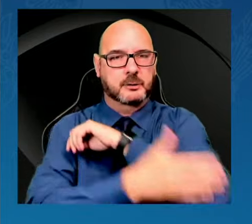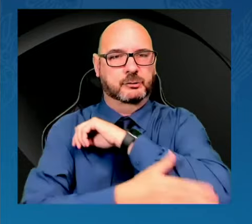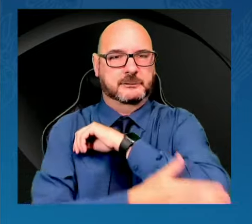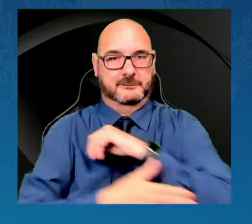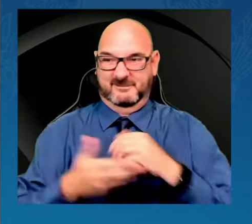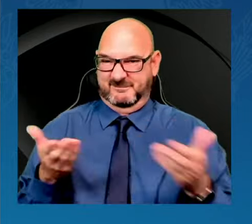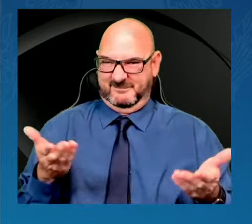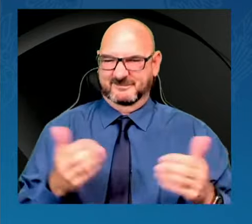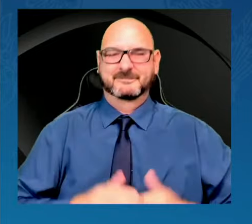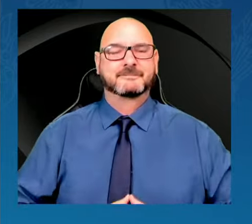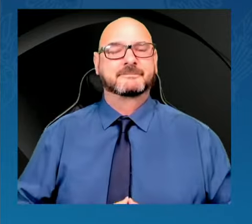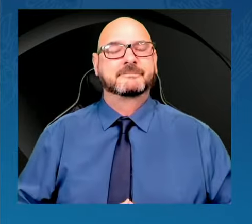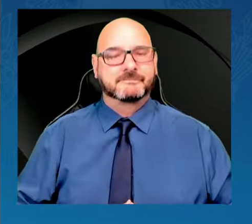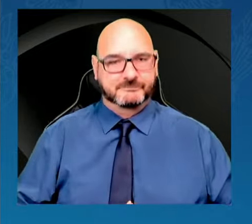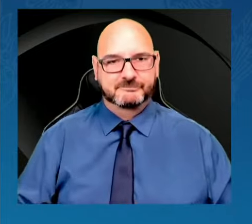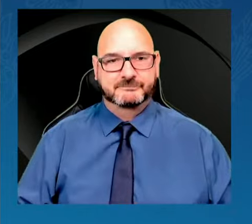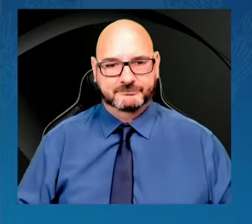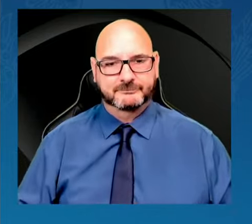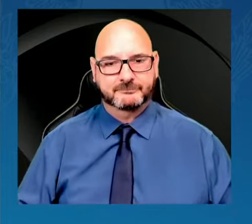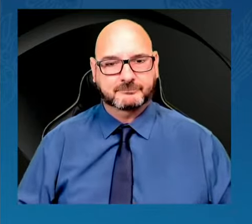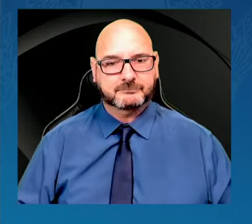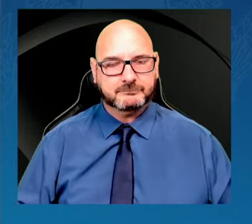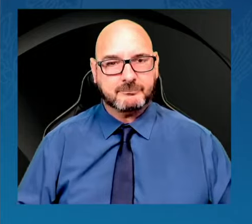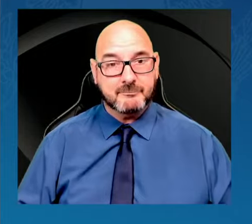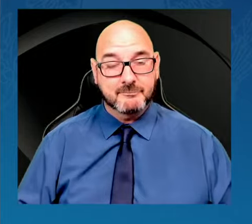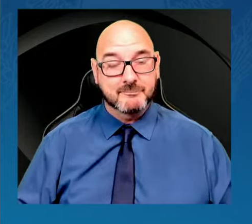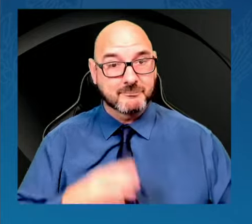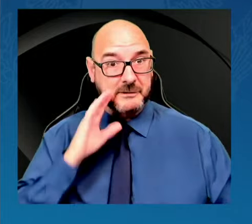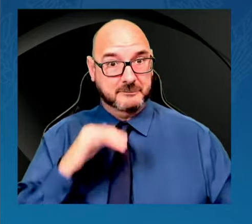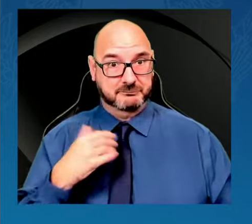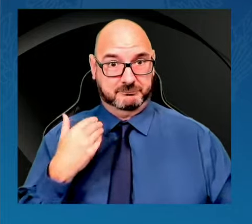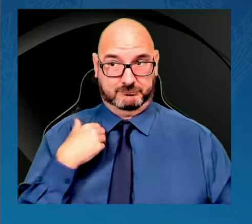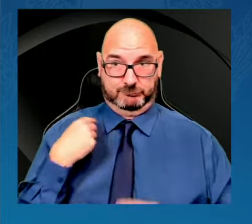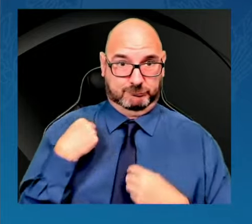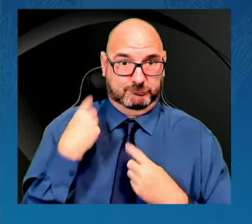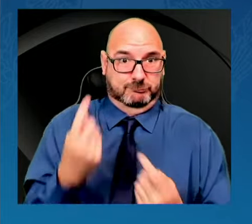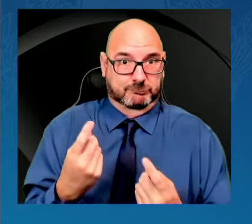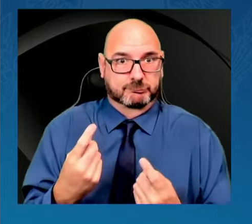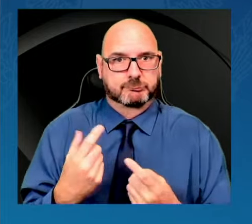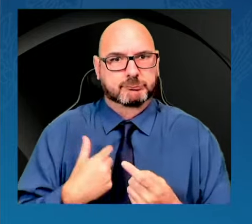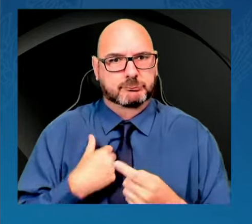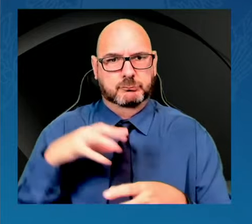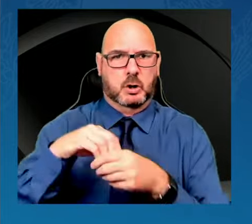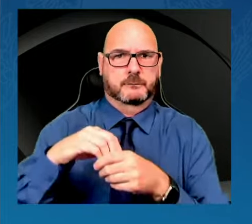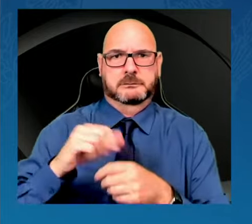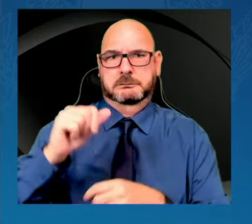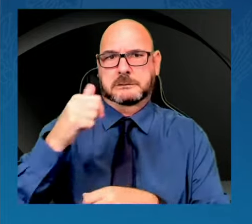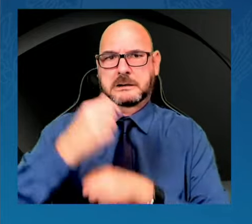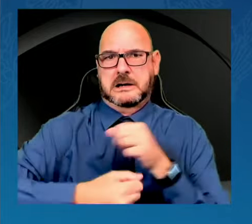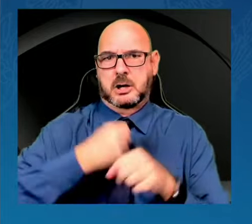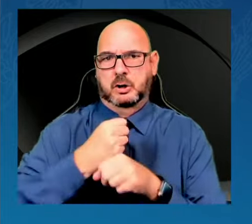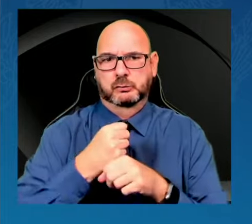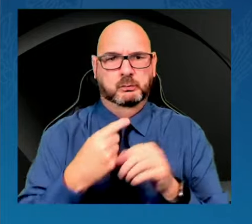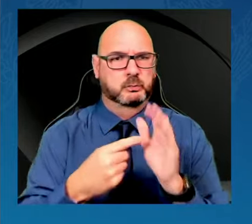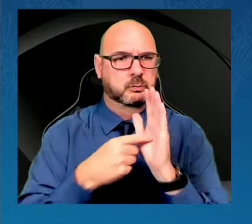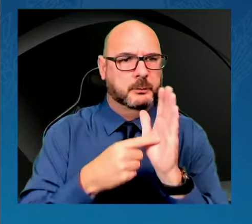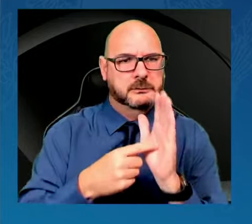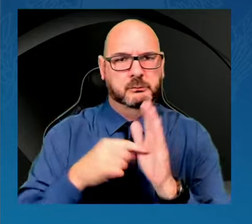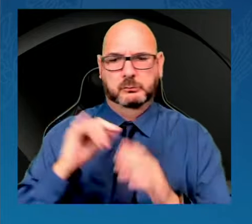As you know, I've spent the last decade representing Jefferson County in the legislature and now in Congress. And it's also the community that I grew up in.